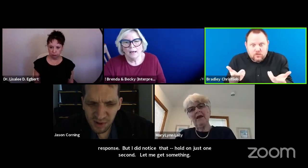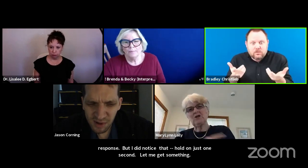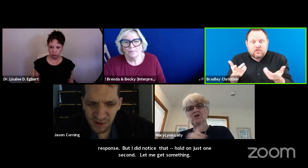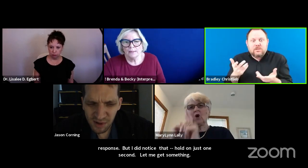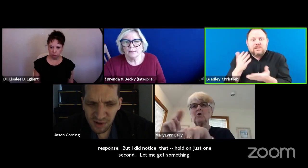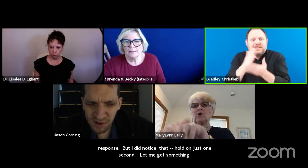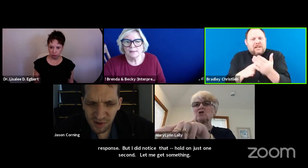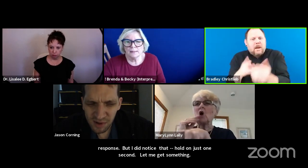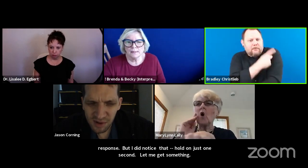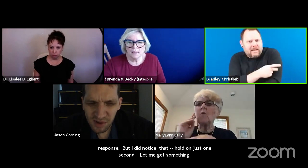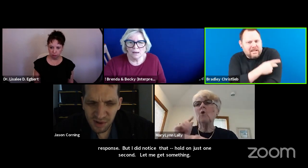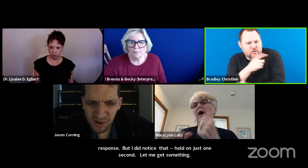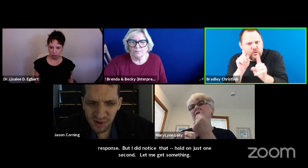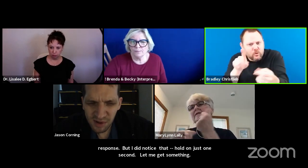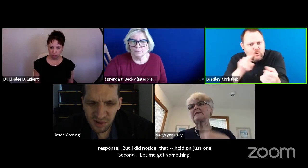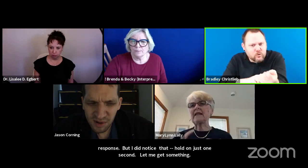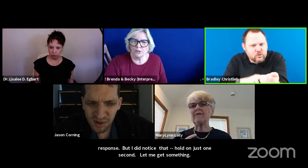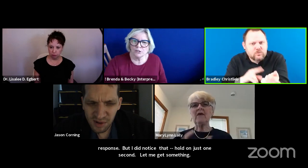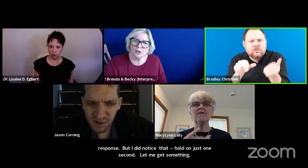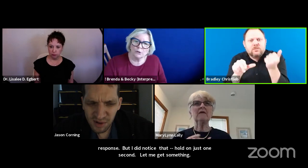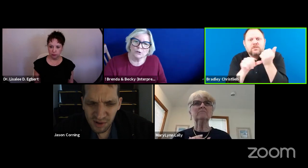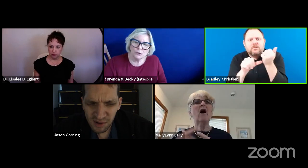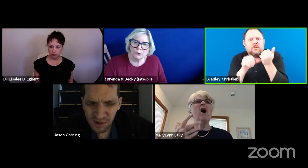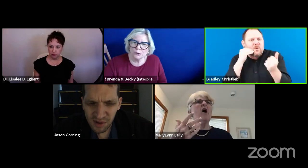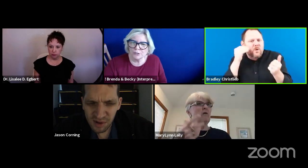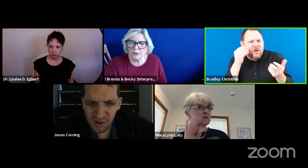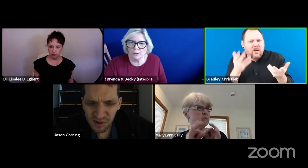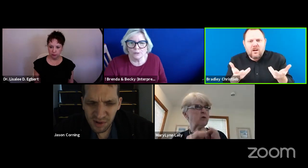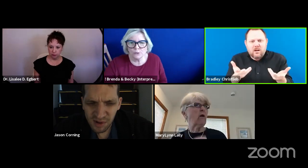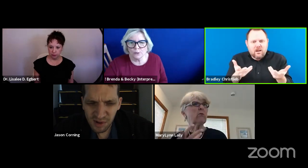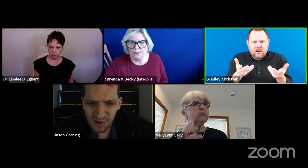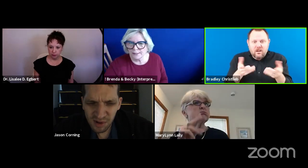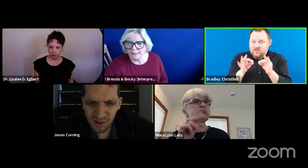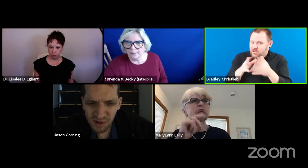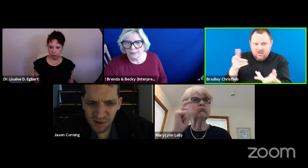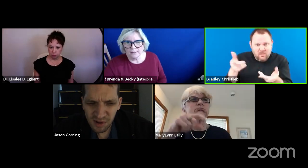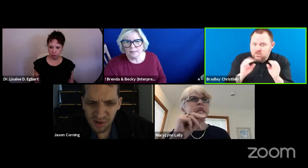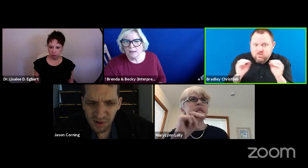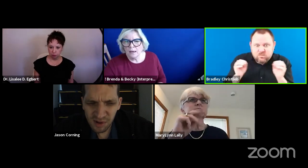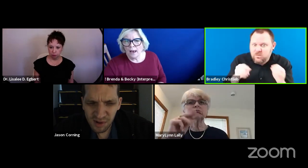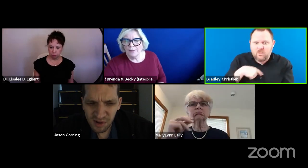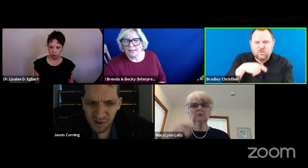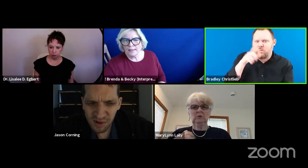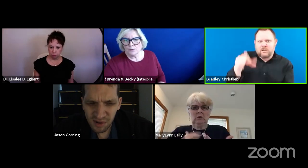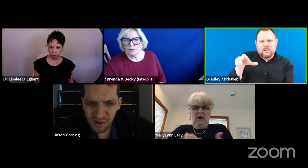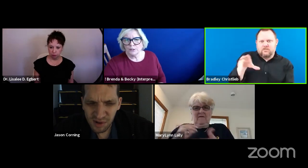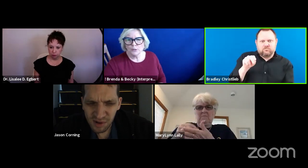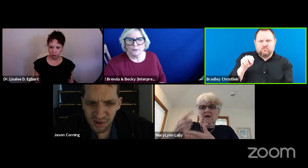Some patients go to nursing homes or assisted livings and they ask for an interpreter and